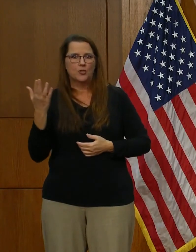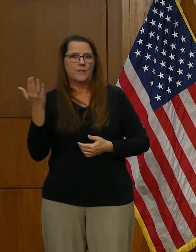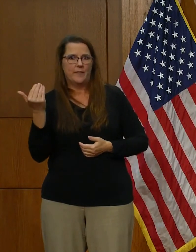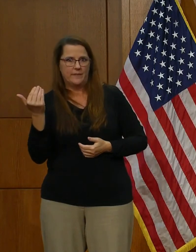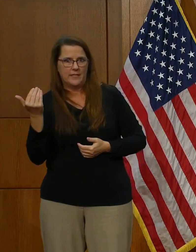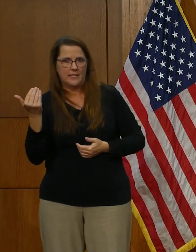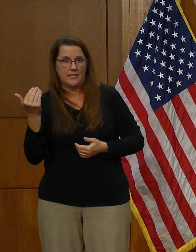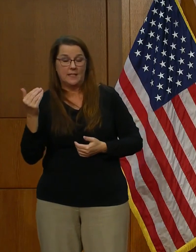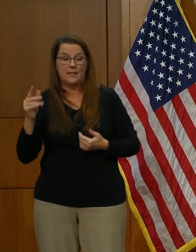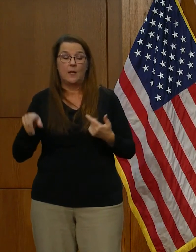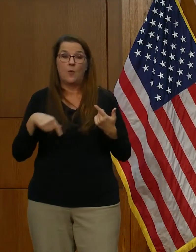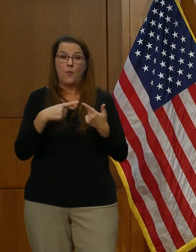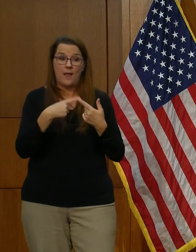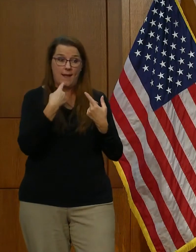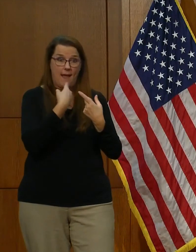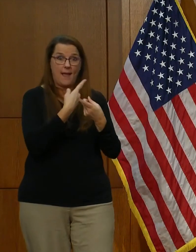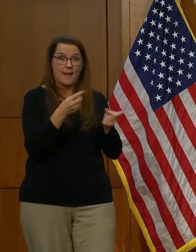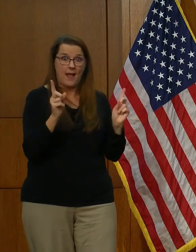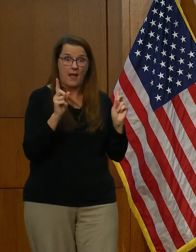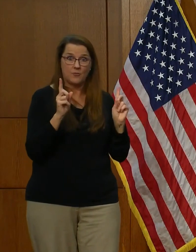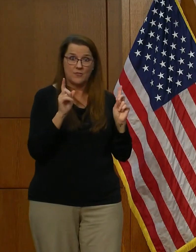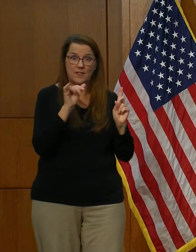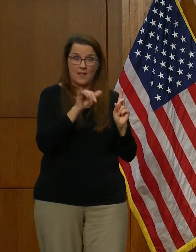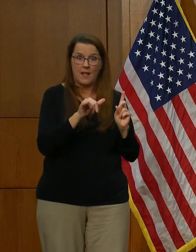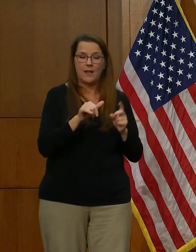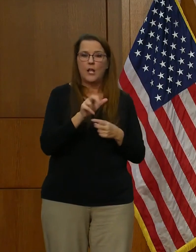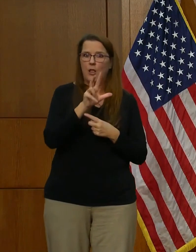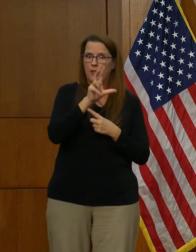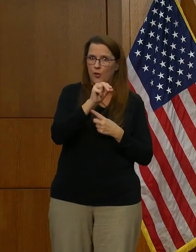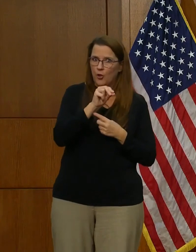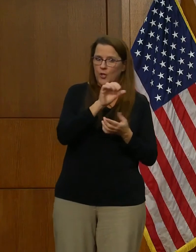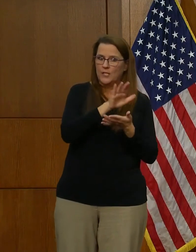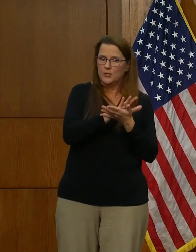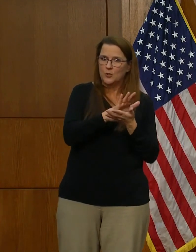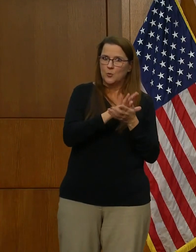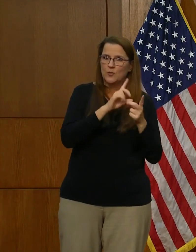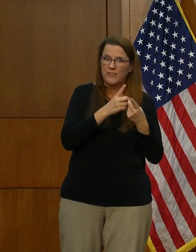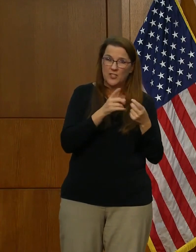I SAID THAT. AROUND 30 SCHOOL